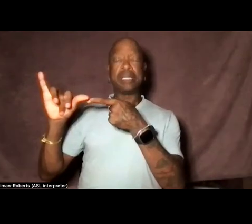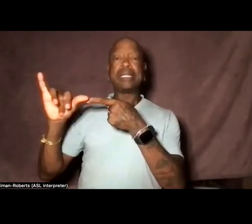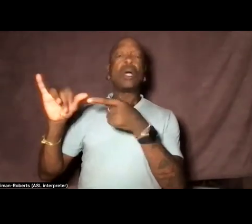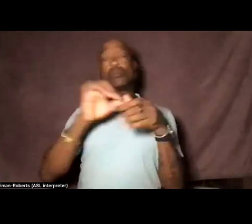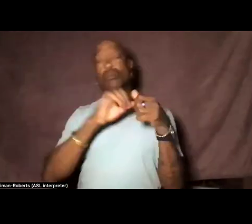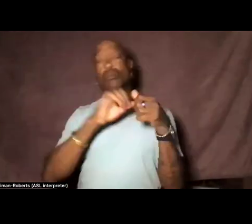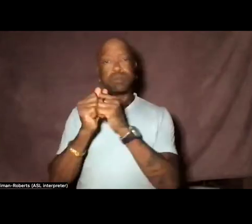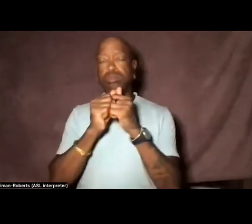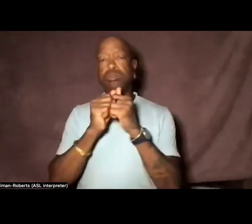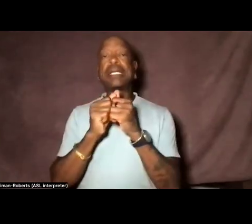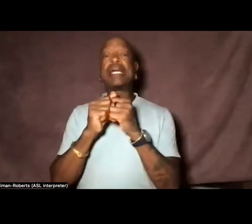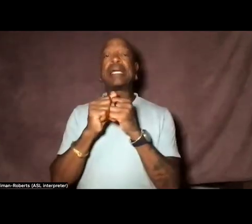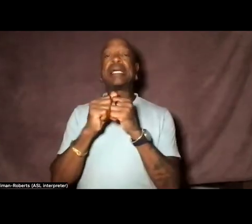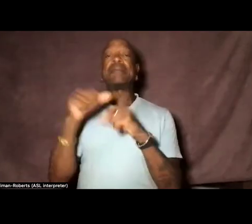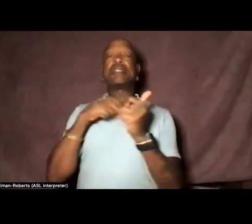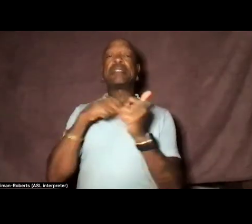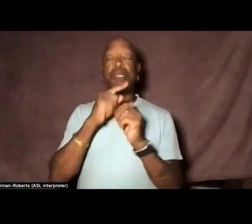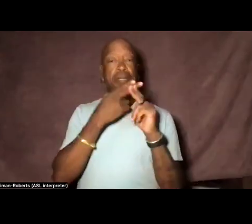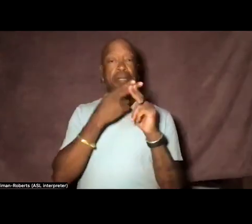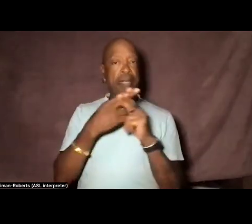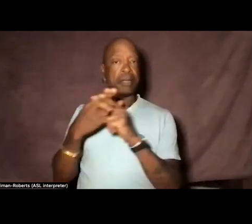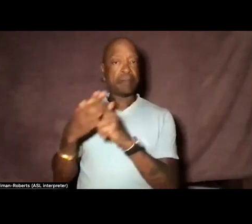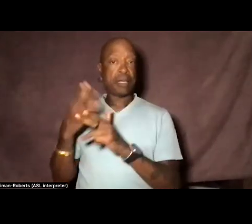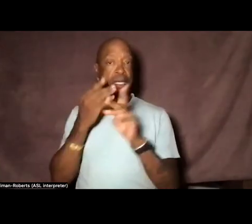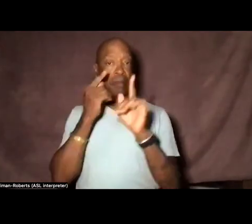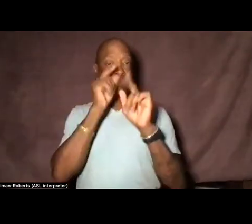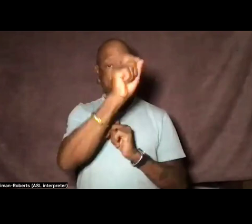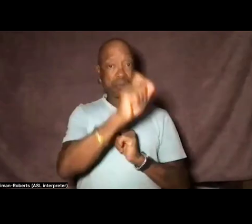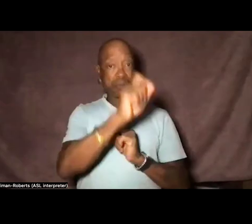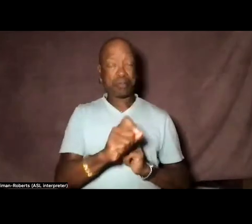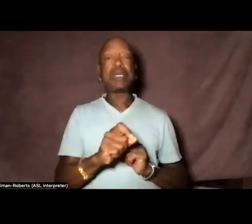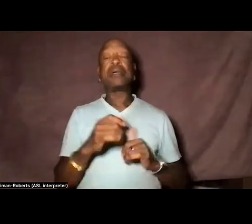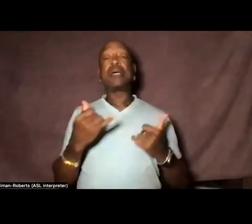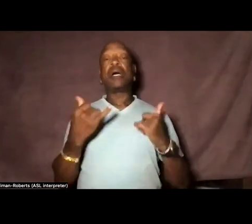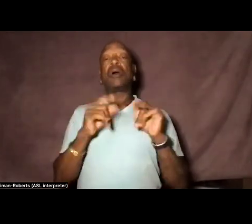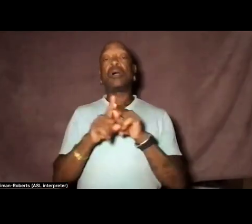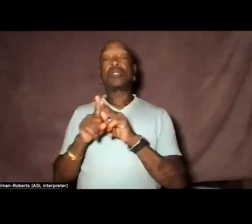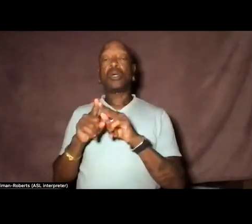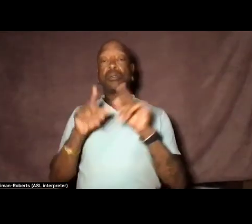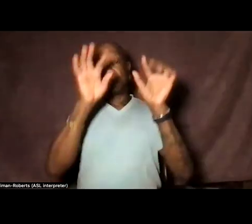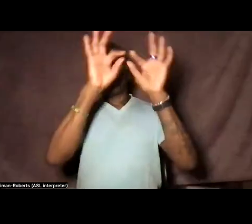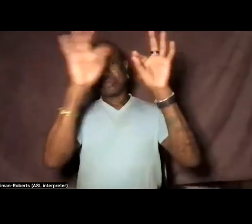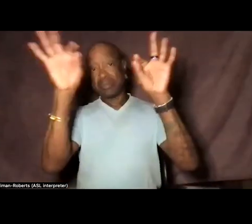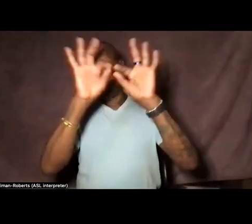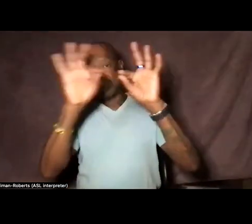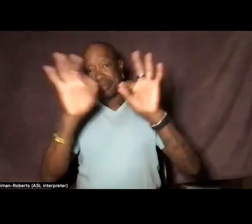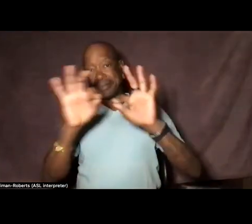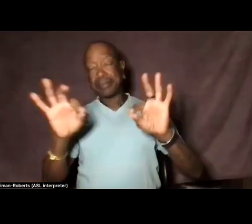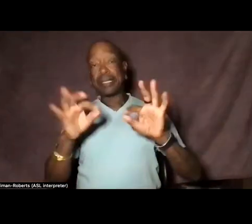gonna like really name some of those points right now as well um so masking is an act of community